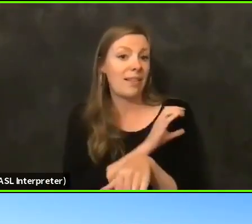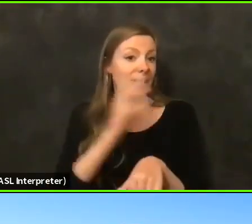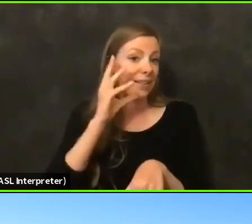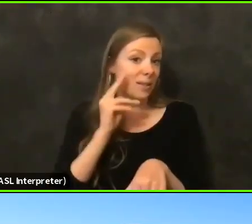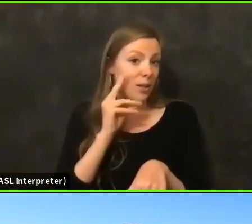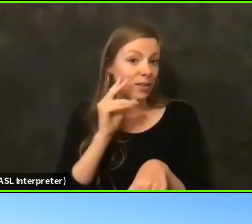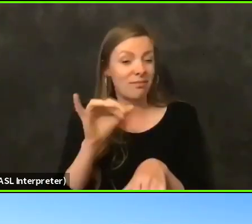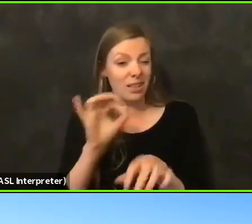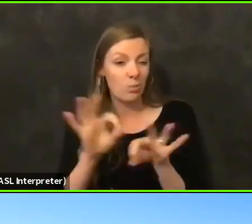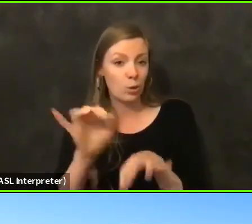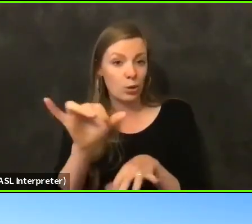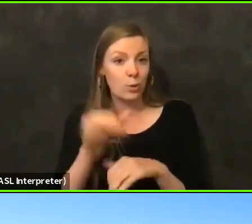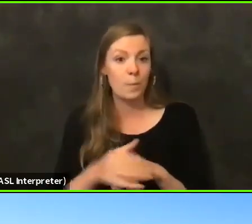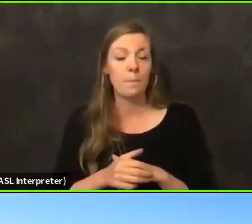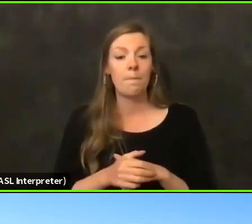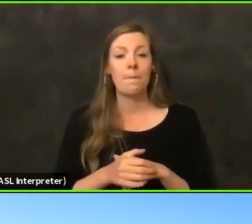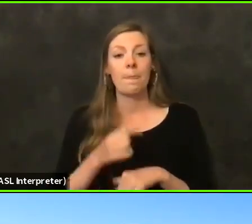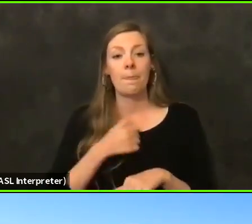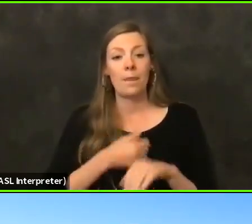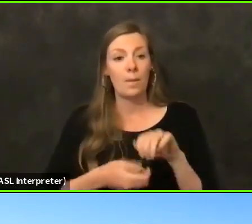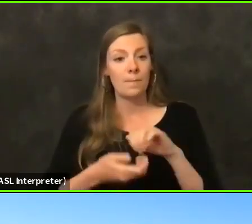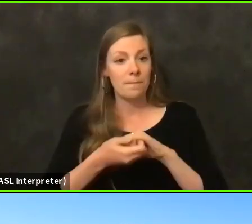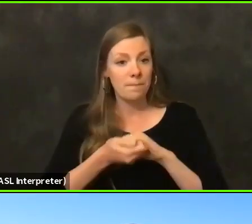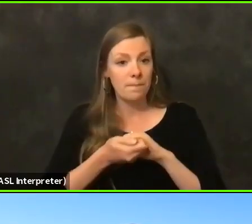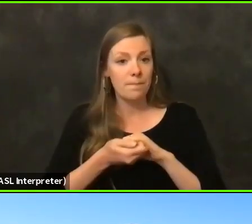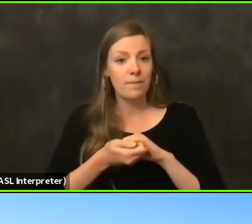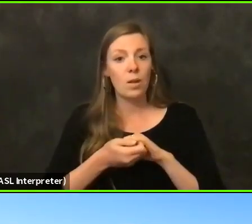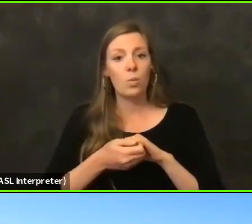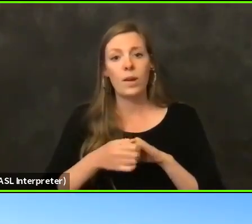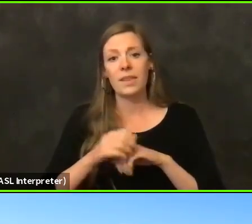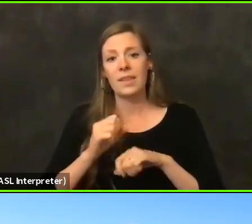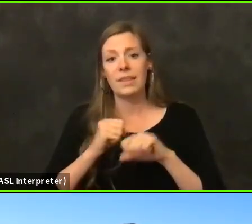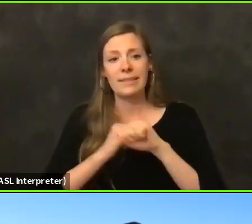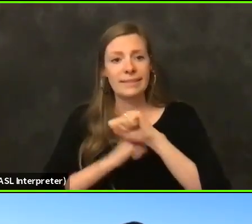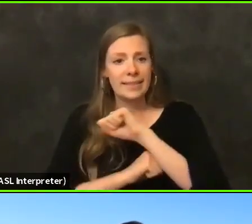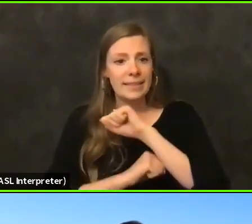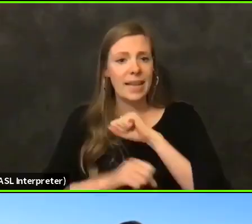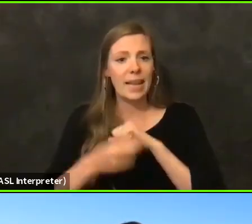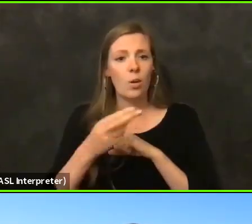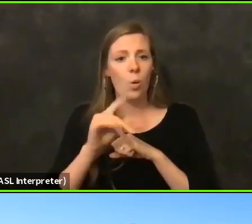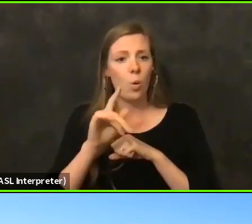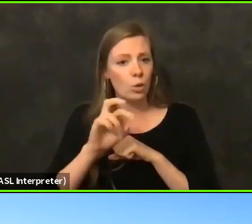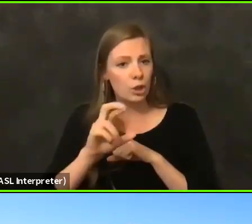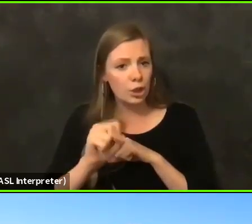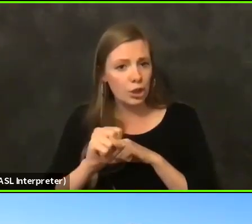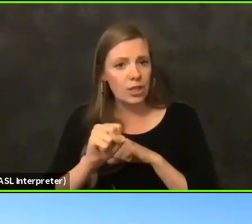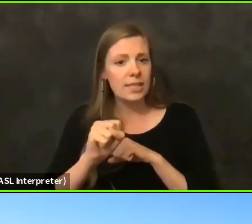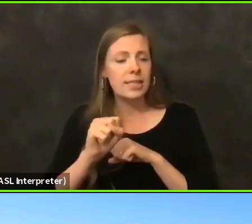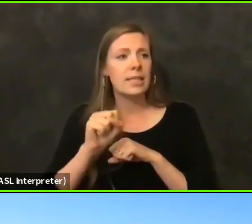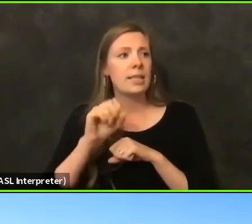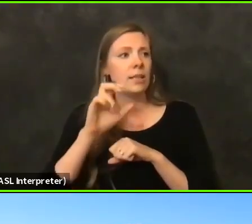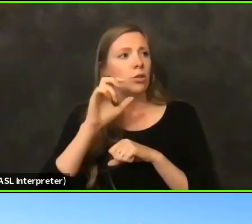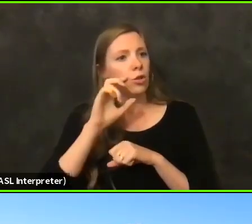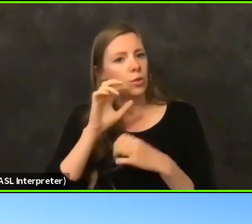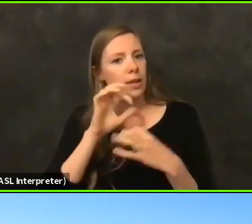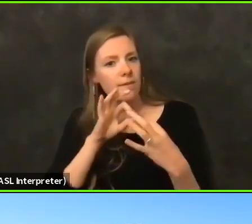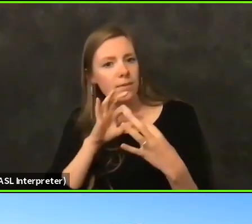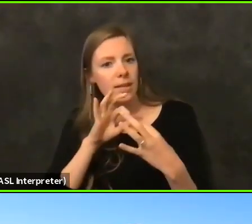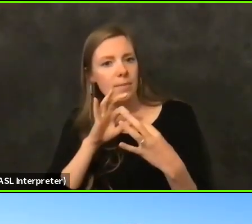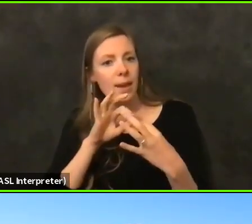We're collaborating with with stakeholders to get input and lead solutions, has taken the lead on that with us.